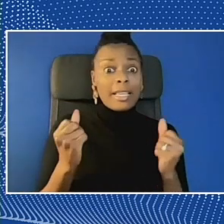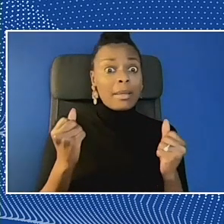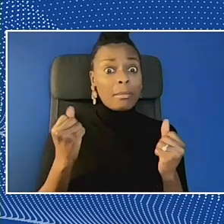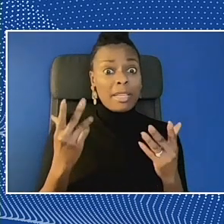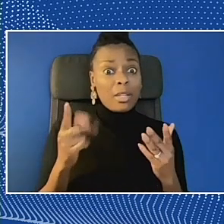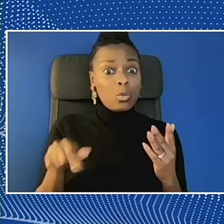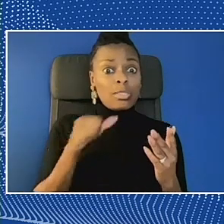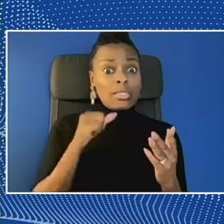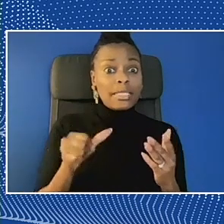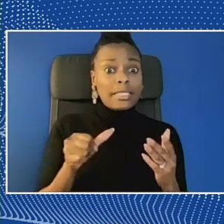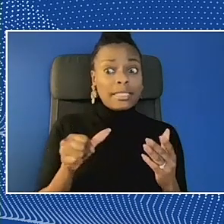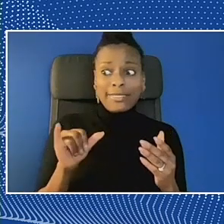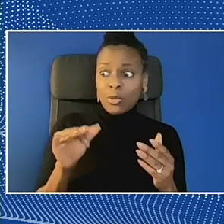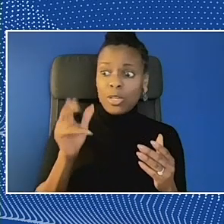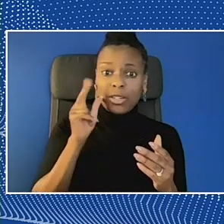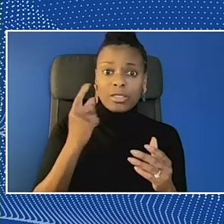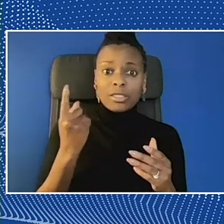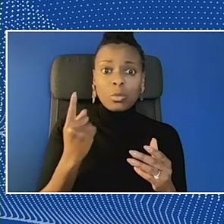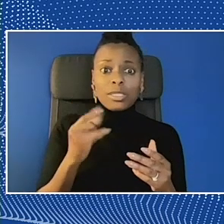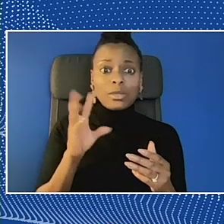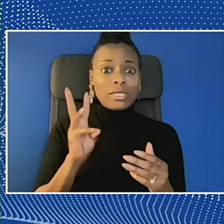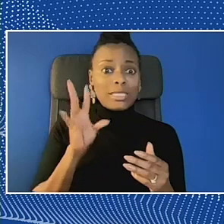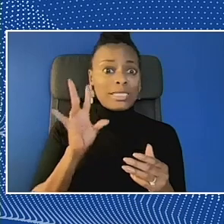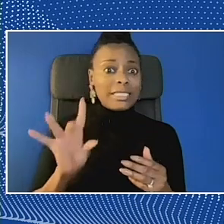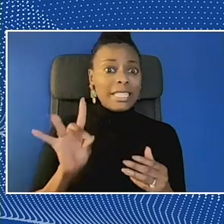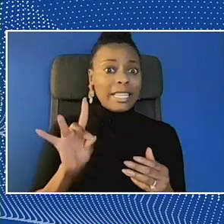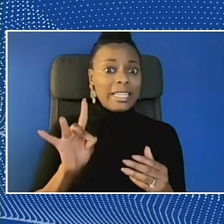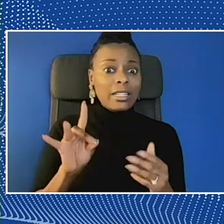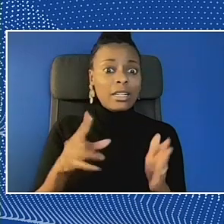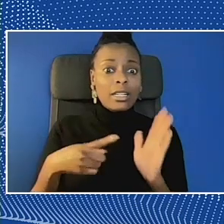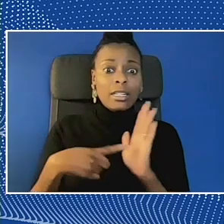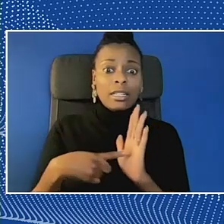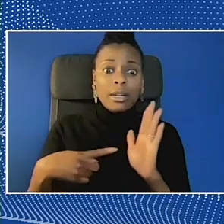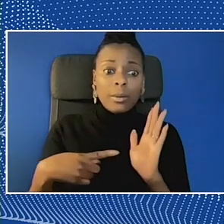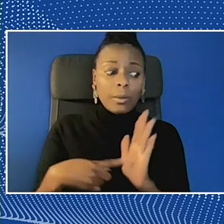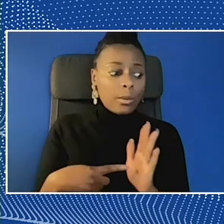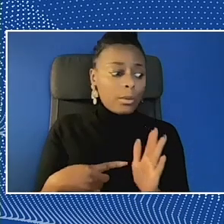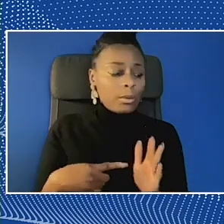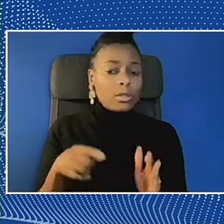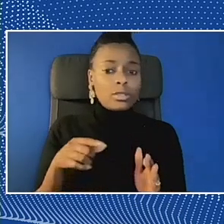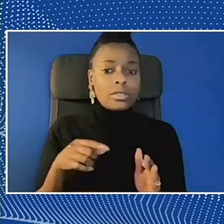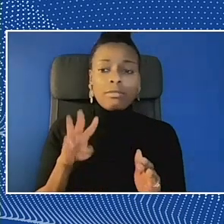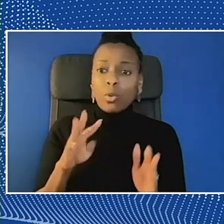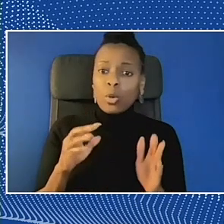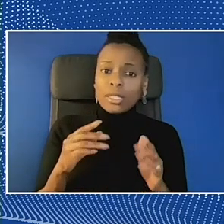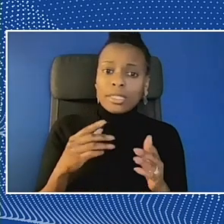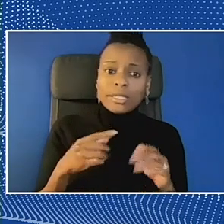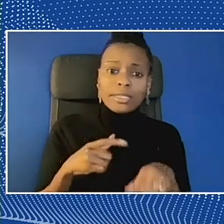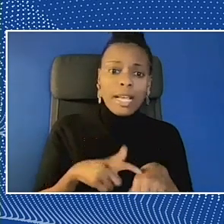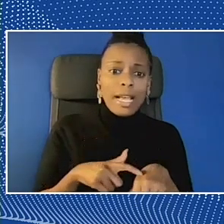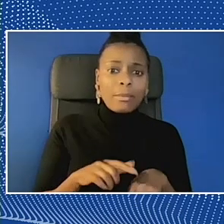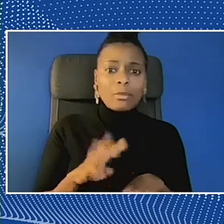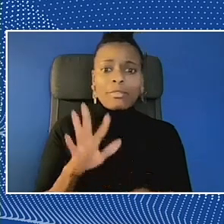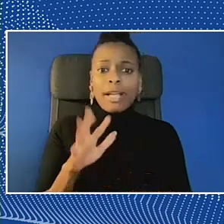who's 68 years old who owes four times or five times what they borrowed 30 or 40